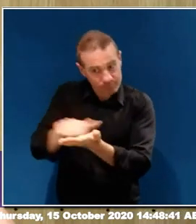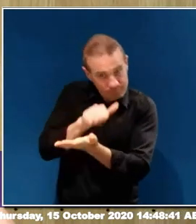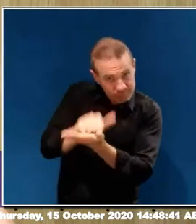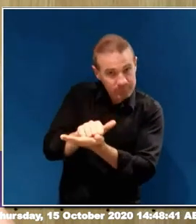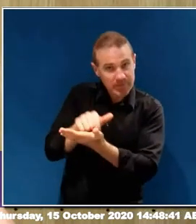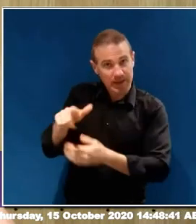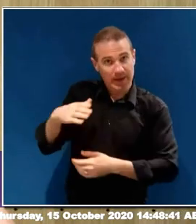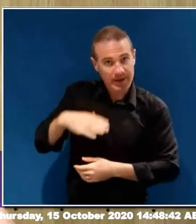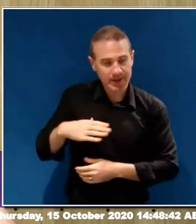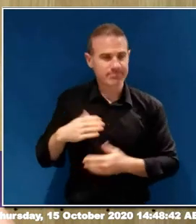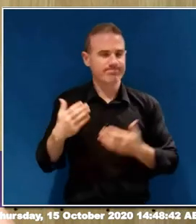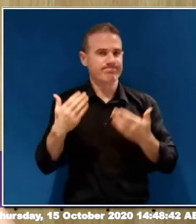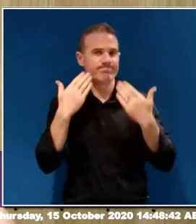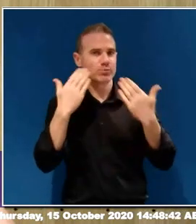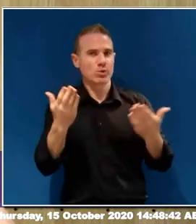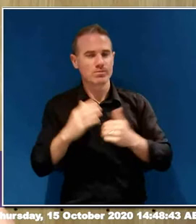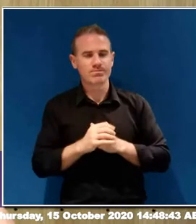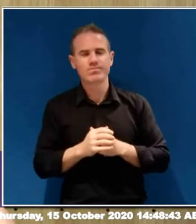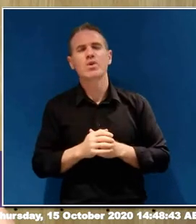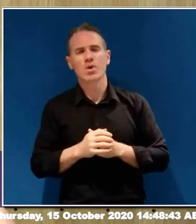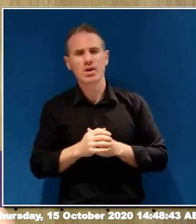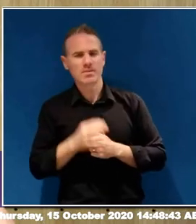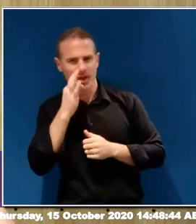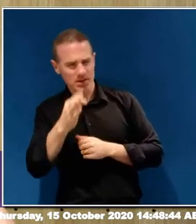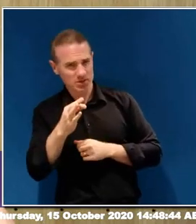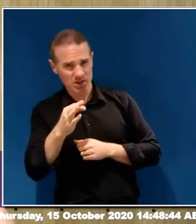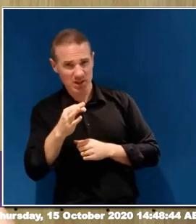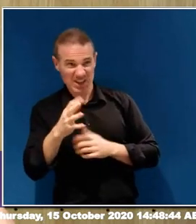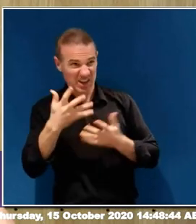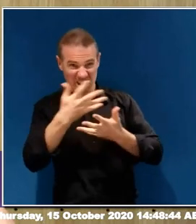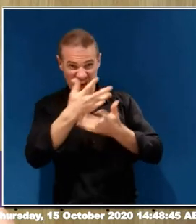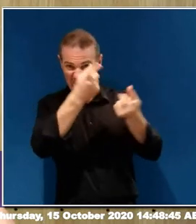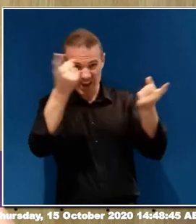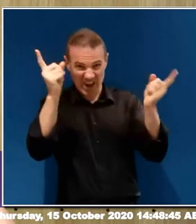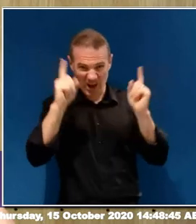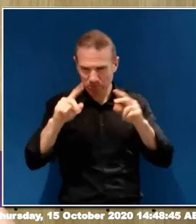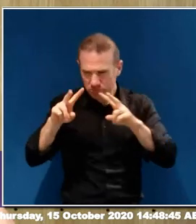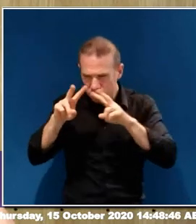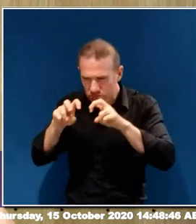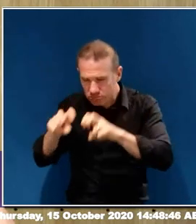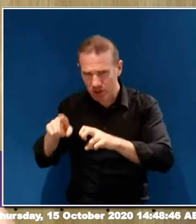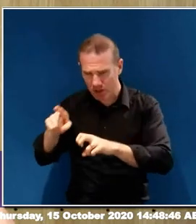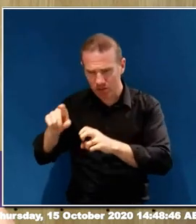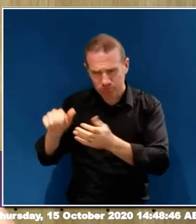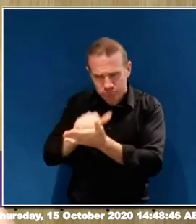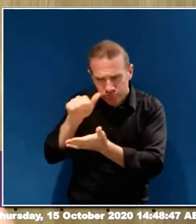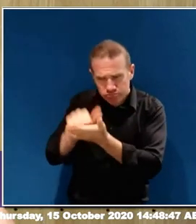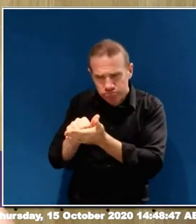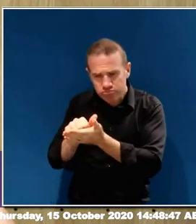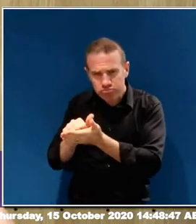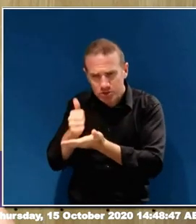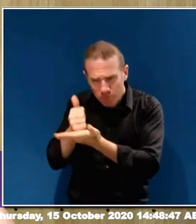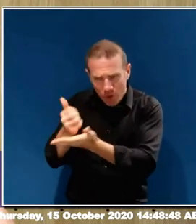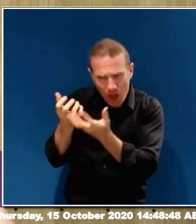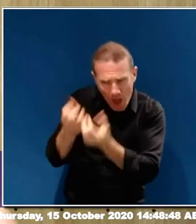supports were adequate before an expulsion decision was made? No, they wouldn't, no.